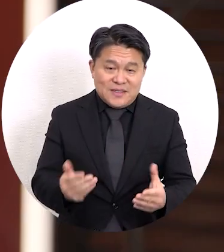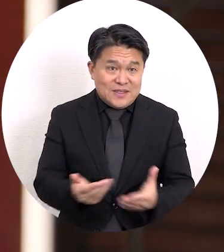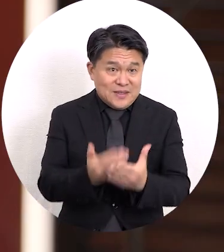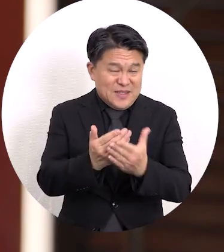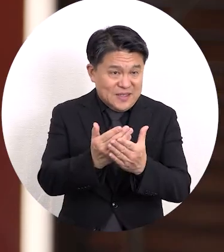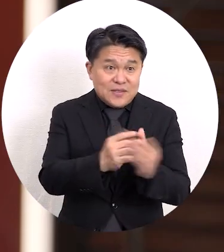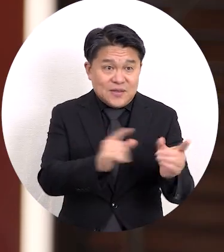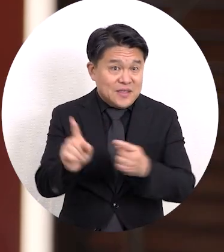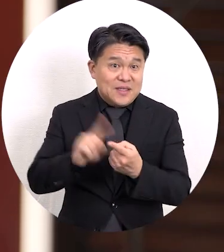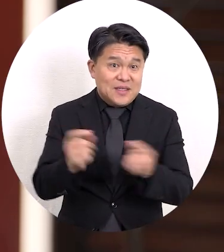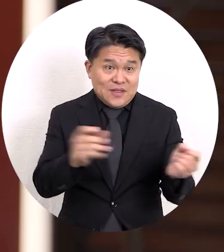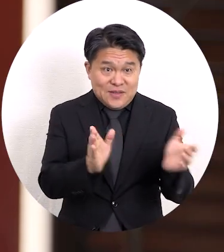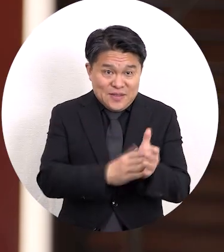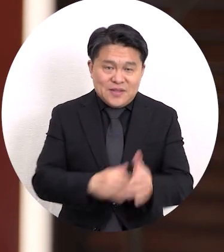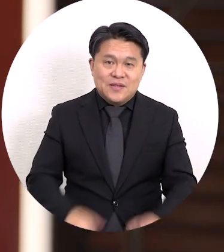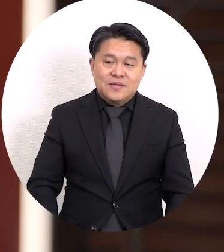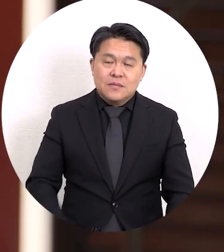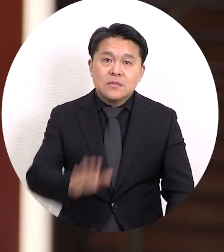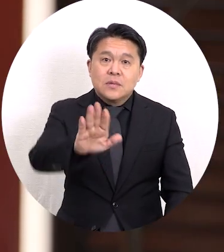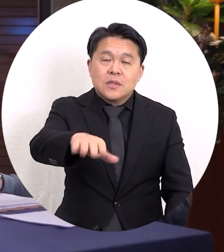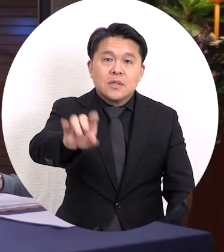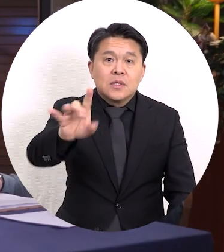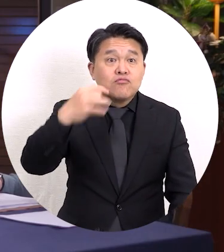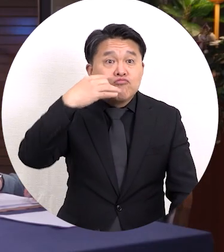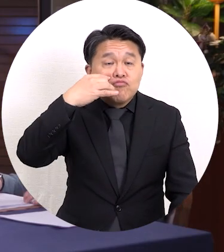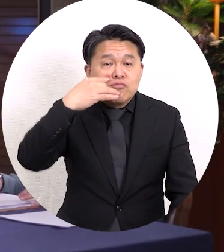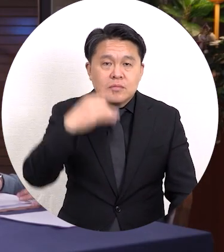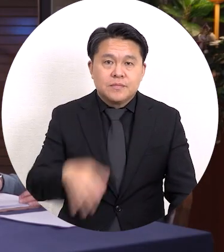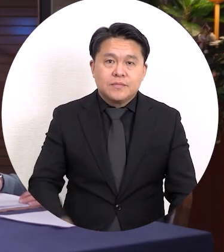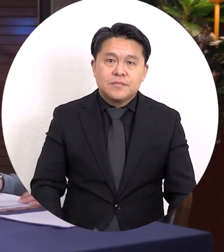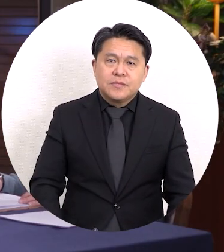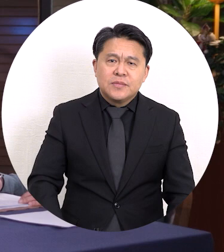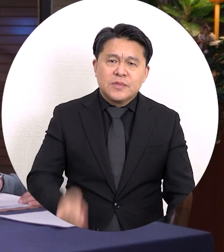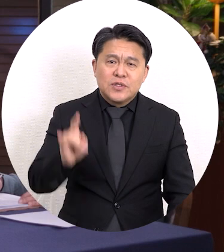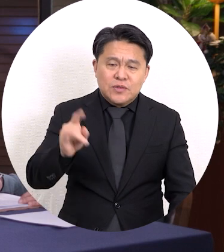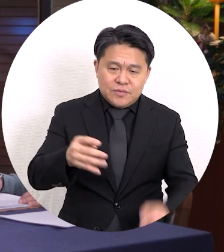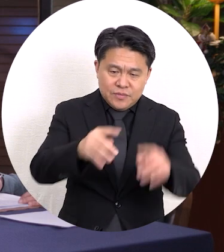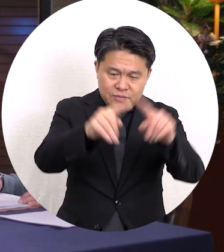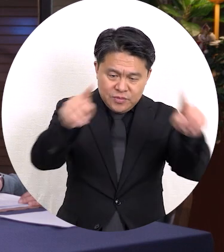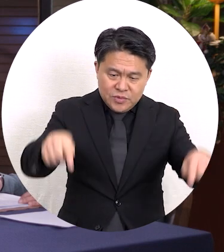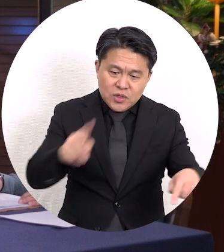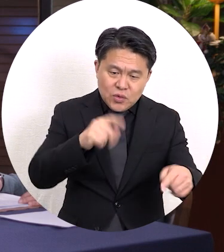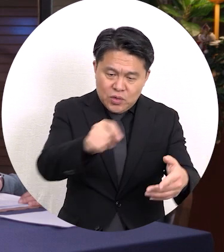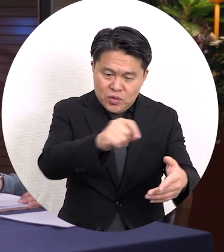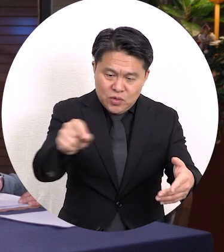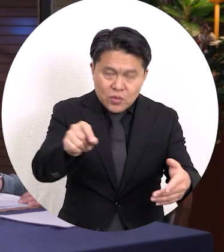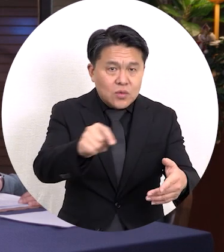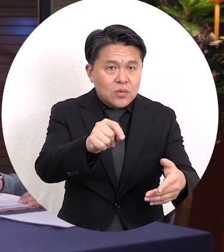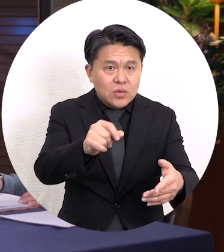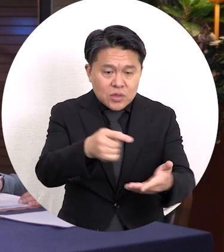and this conversation has led us to wonder about the earliest musical notation or songs. Are there any records or artifacts